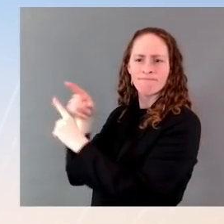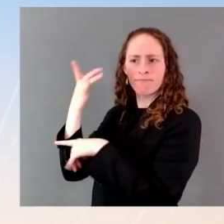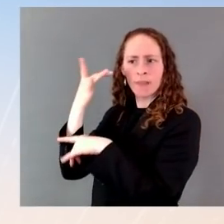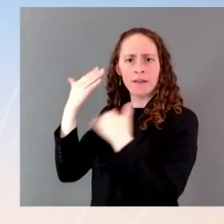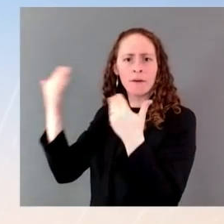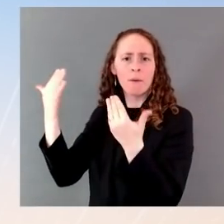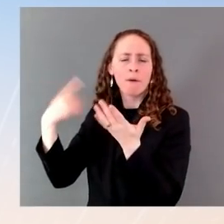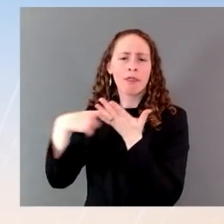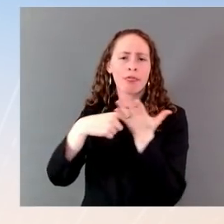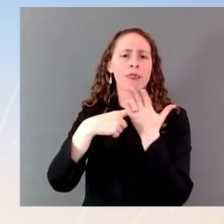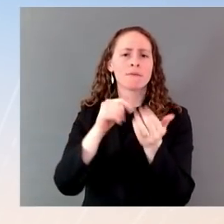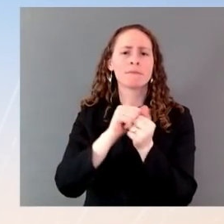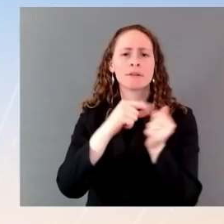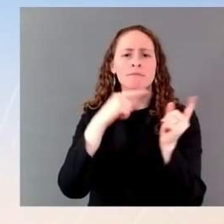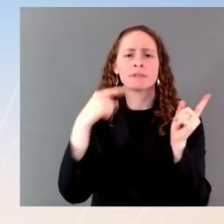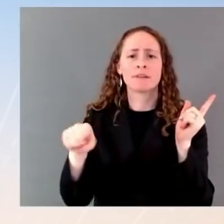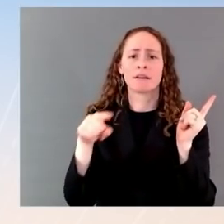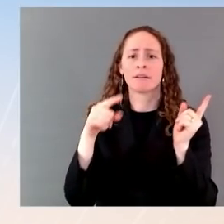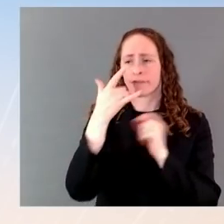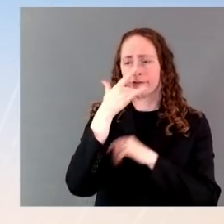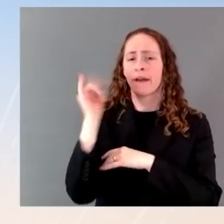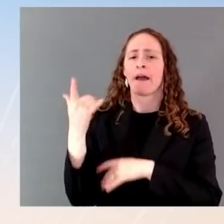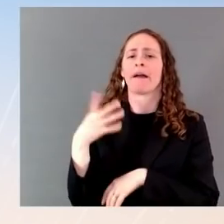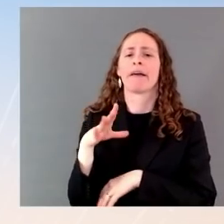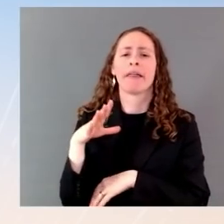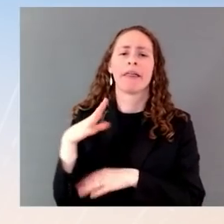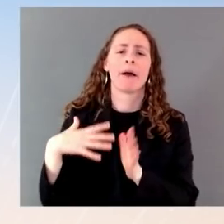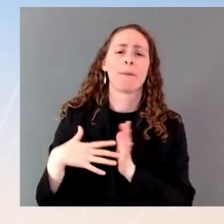standing behind then-President Medvedev in 2008,